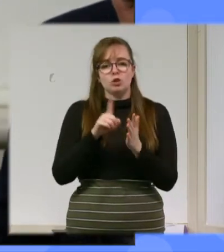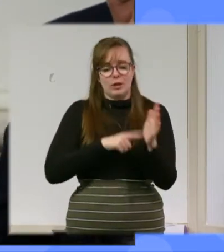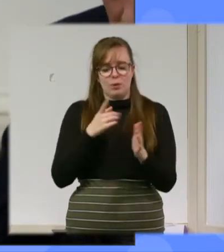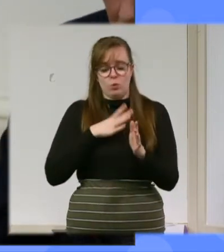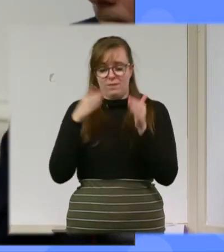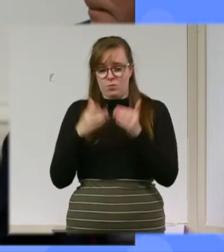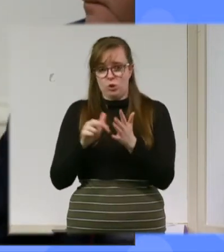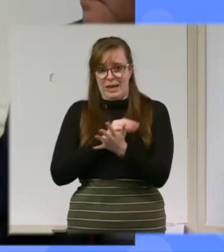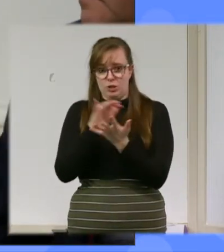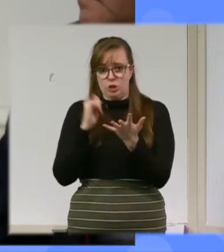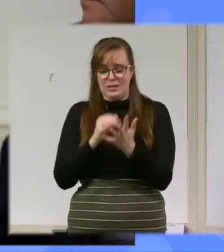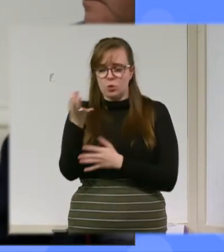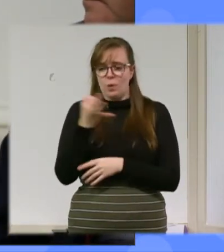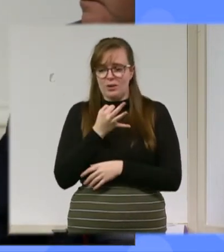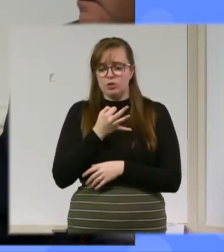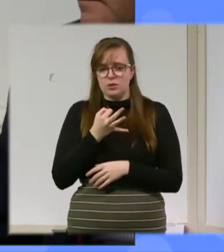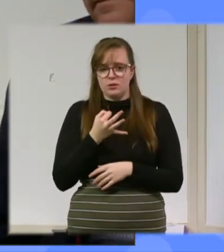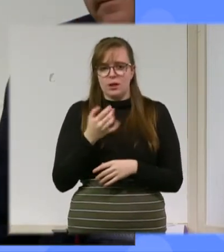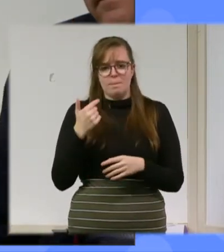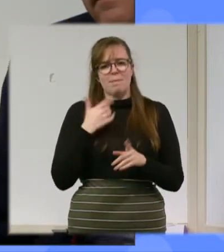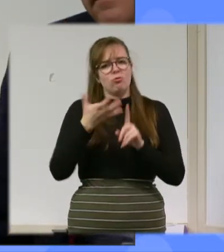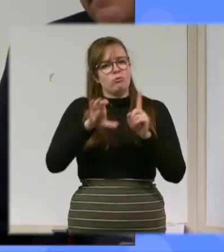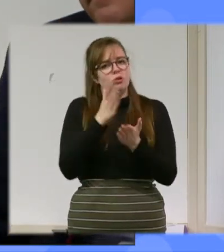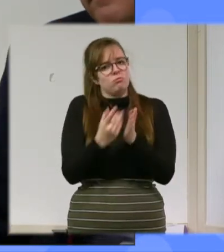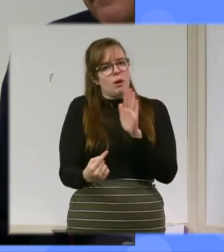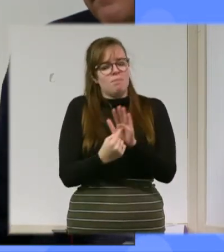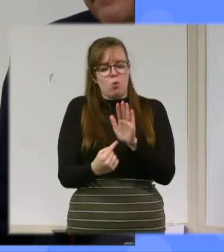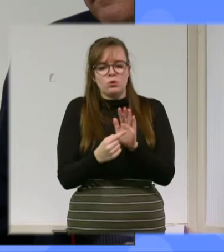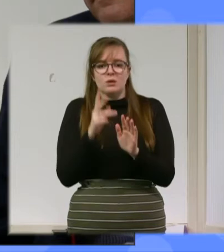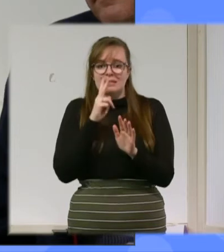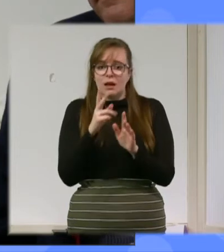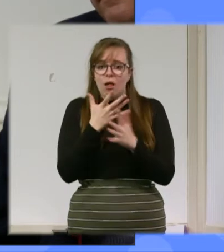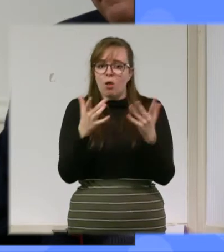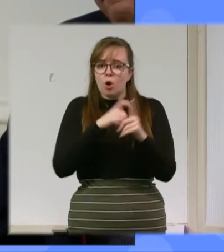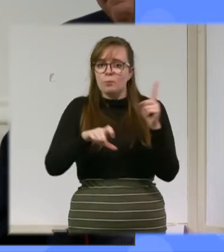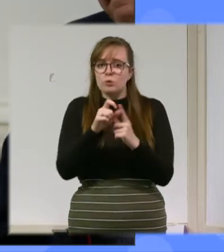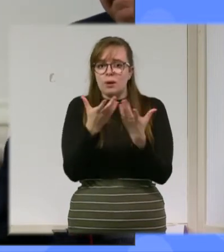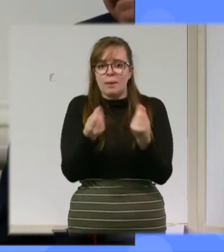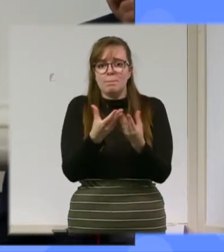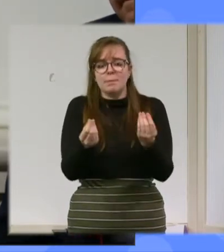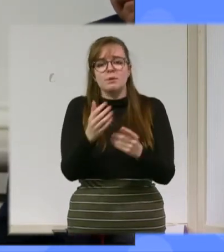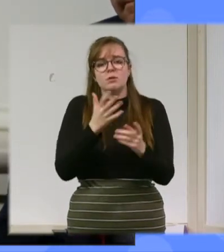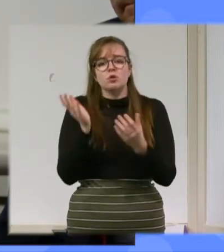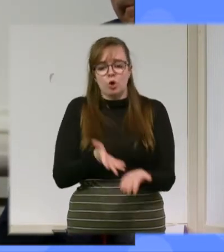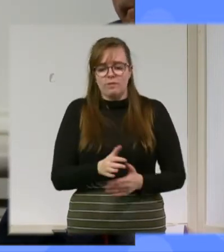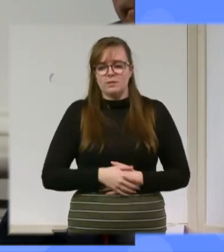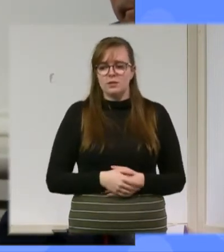experience of last year and also in my region is so important we're seeing communities losing local services yes there is an issue with in terms of how